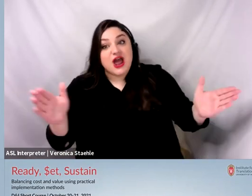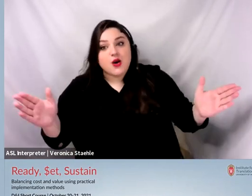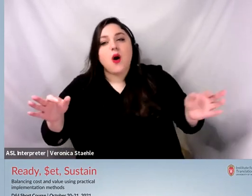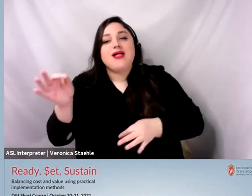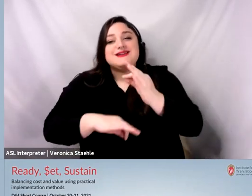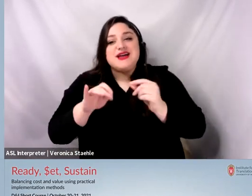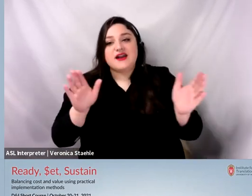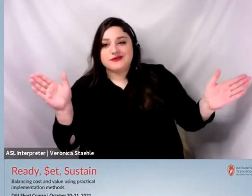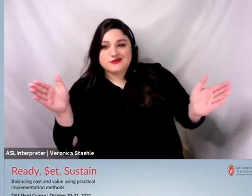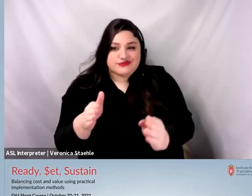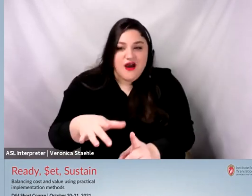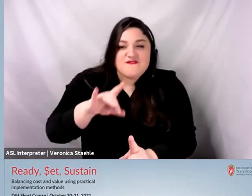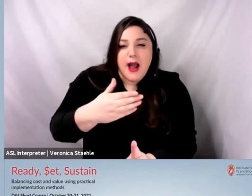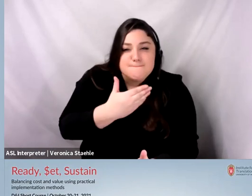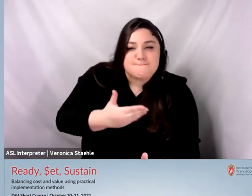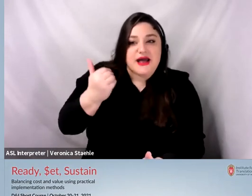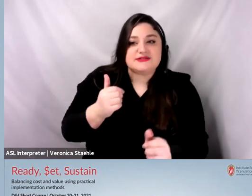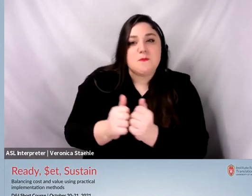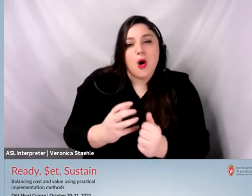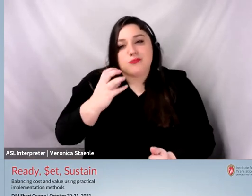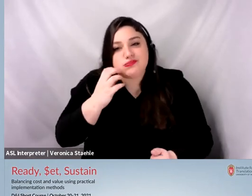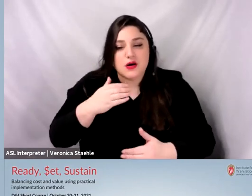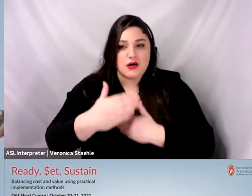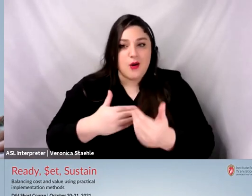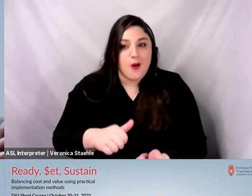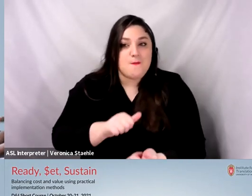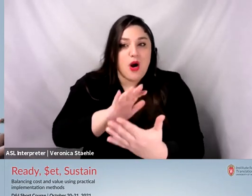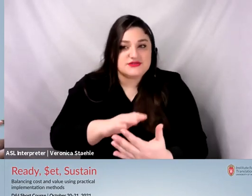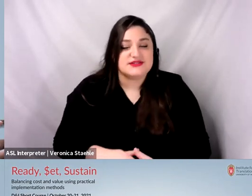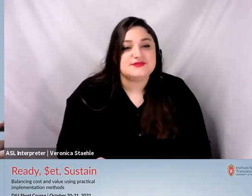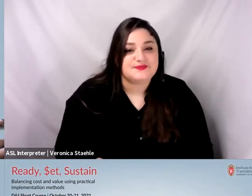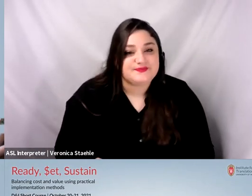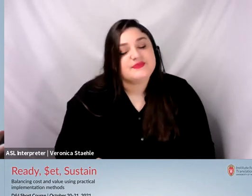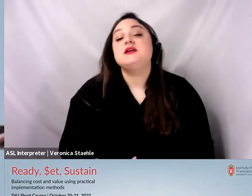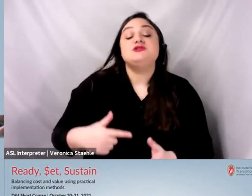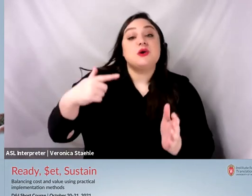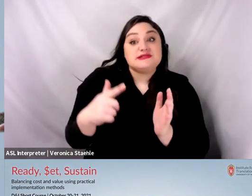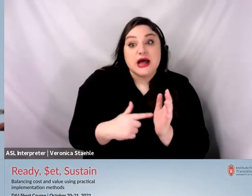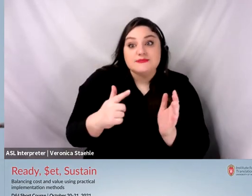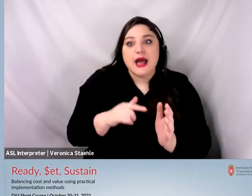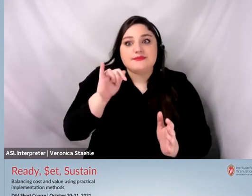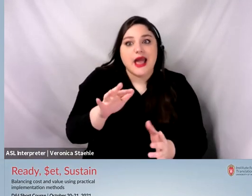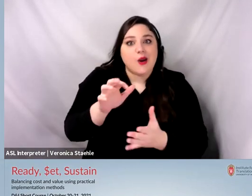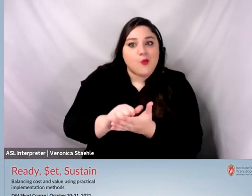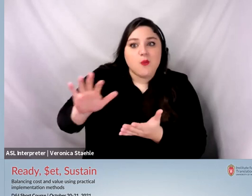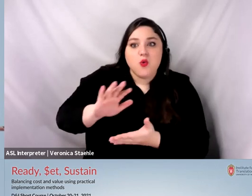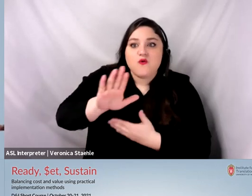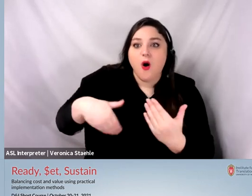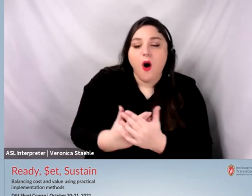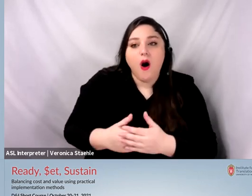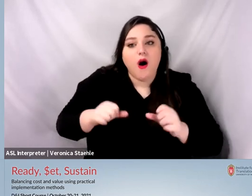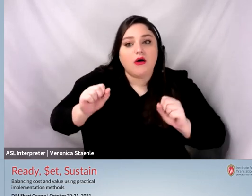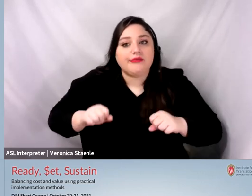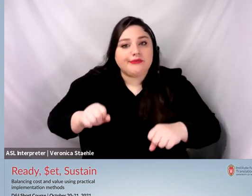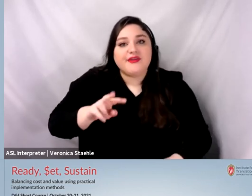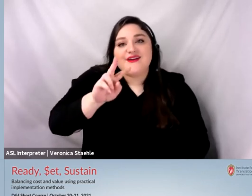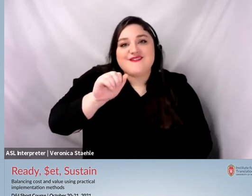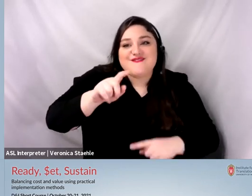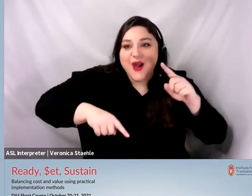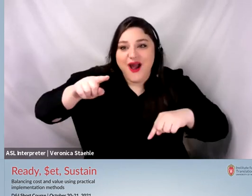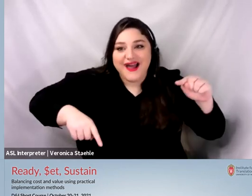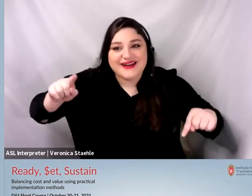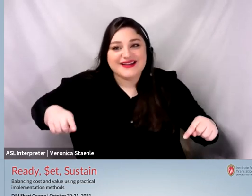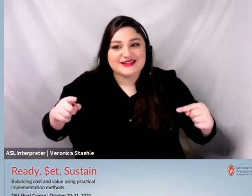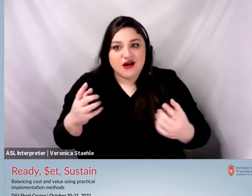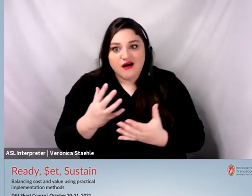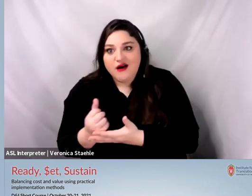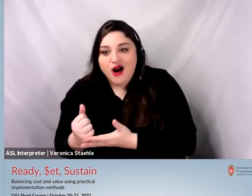Lisa Saldana (she/her/hers): Sometimes i've seen happen in the past, when you do that, it removes all variability you're not able to distinguish any differences between your different agencies or you're implementing.